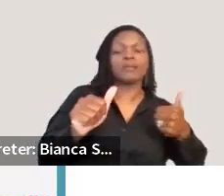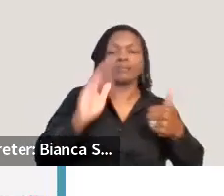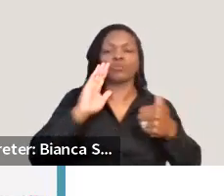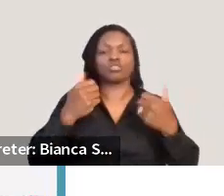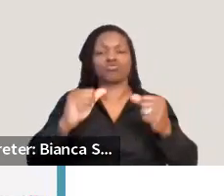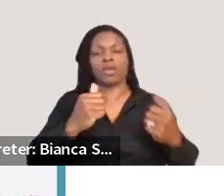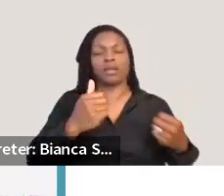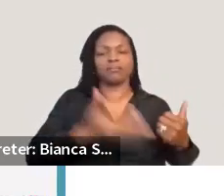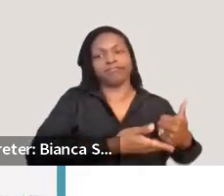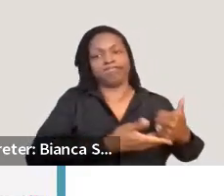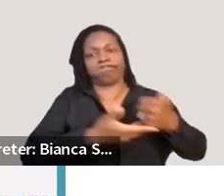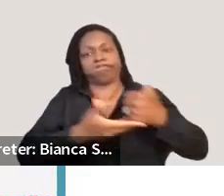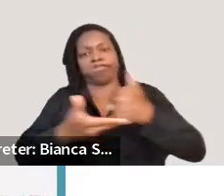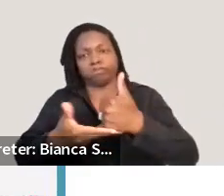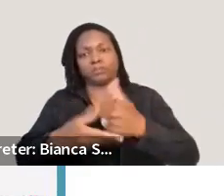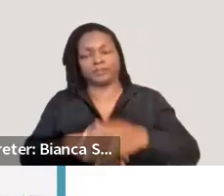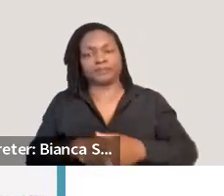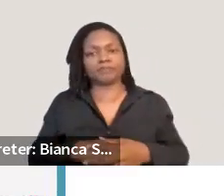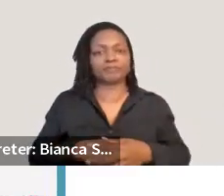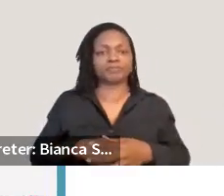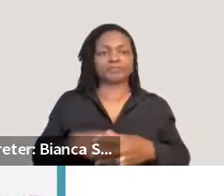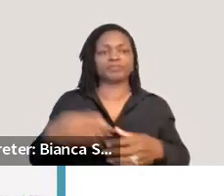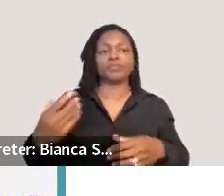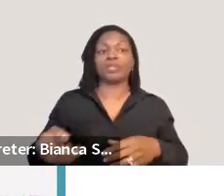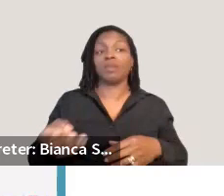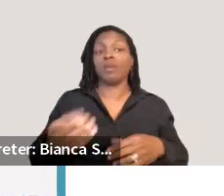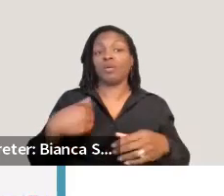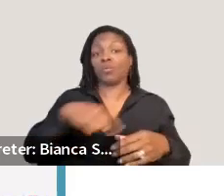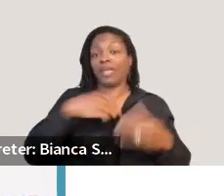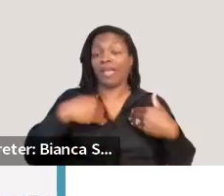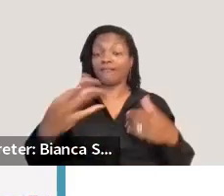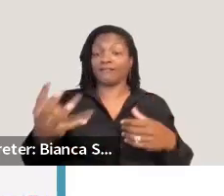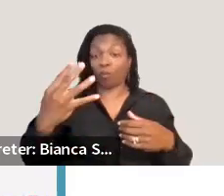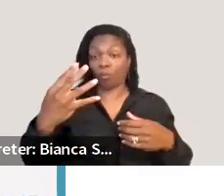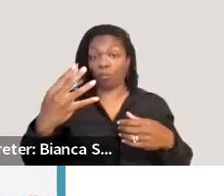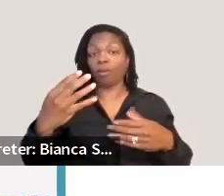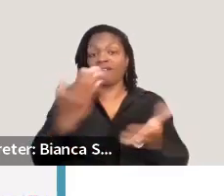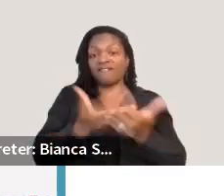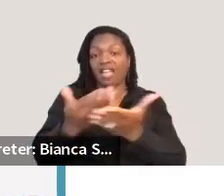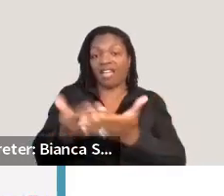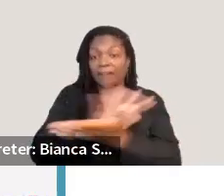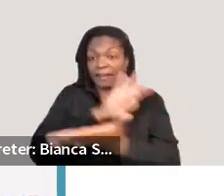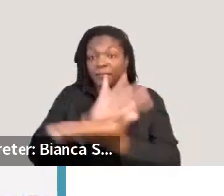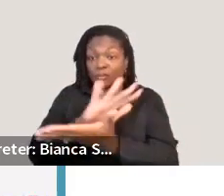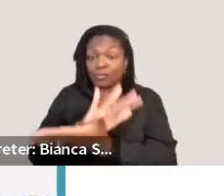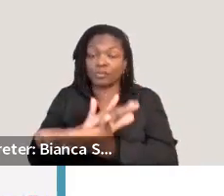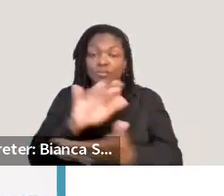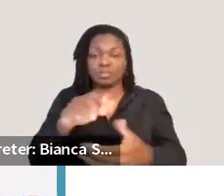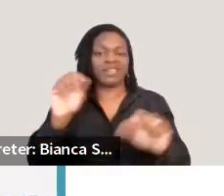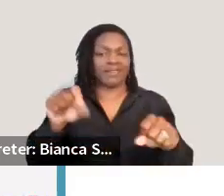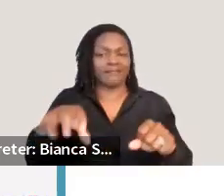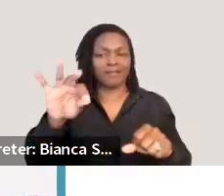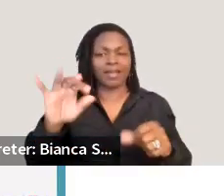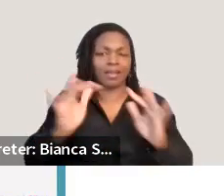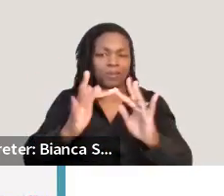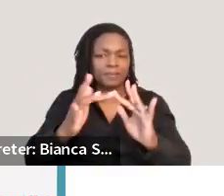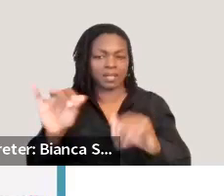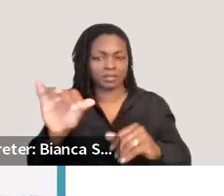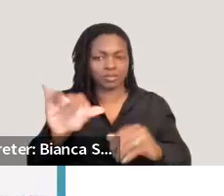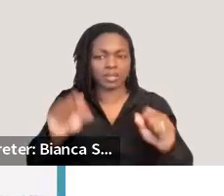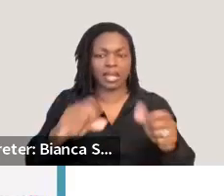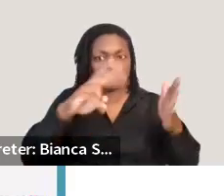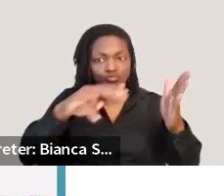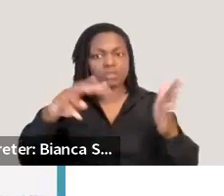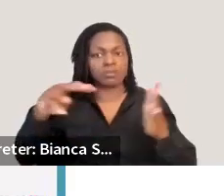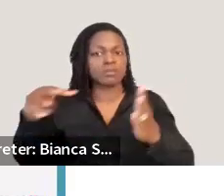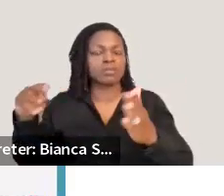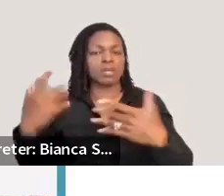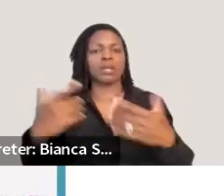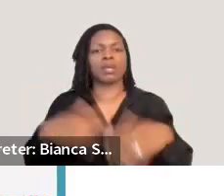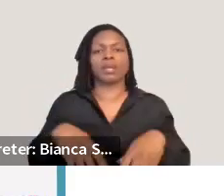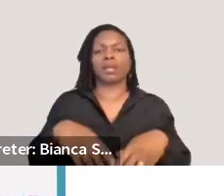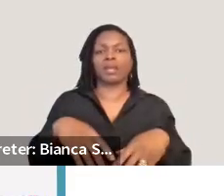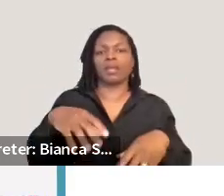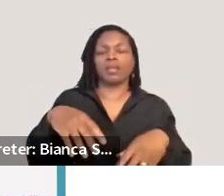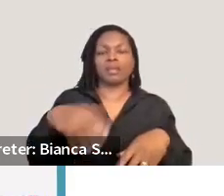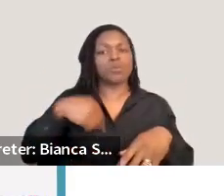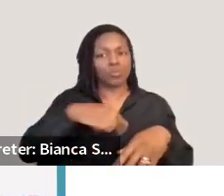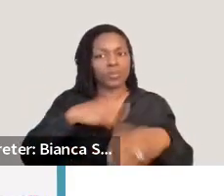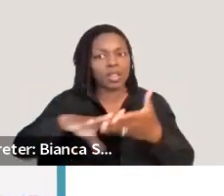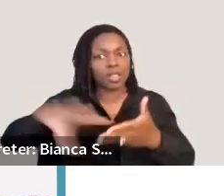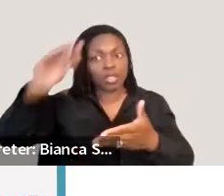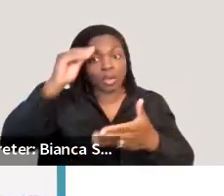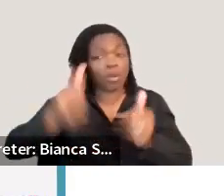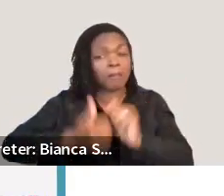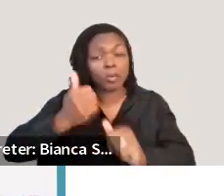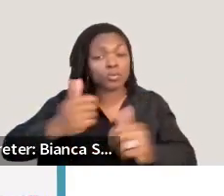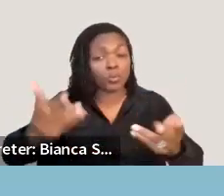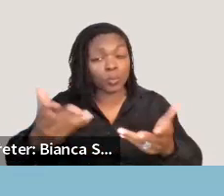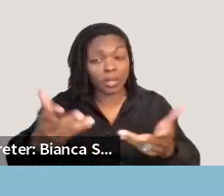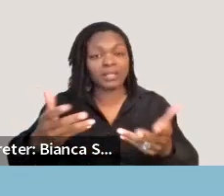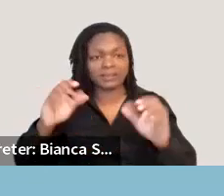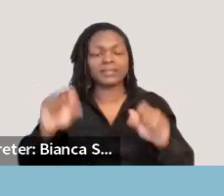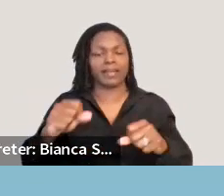You can review these just to find out the key findings from the shop. Process. Next slide.